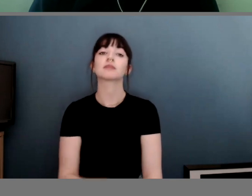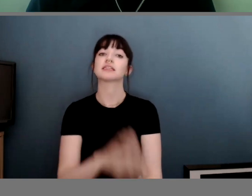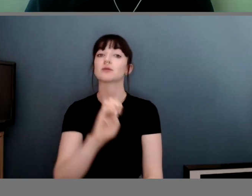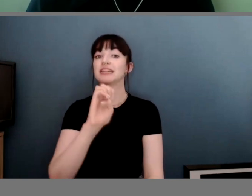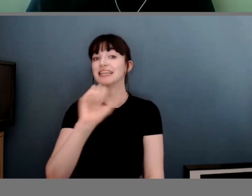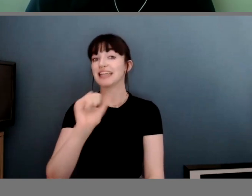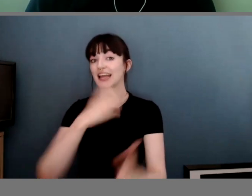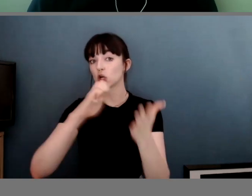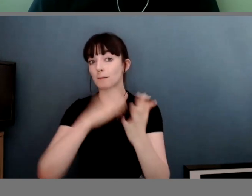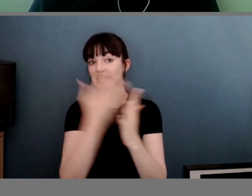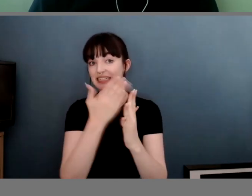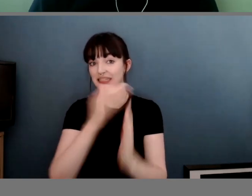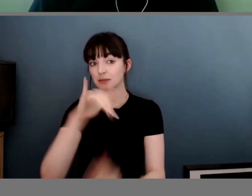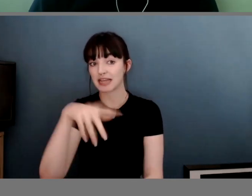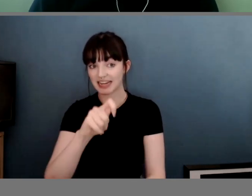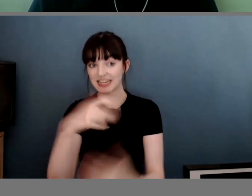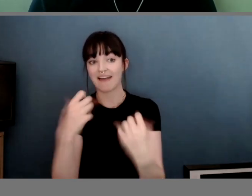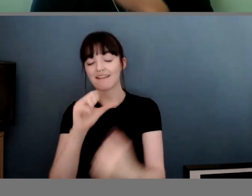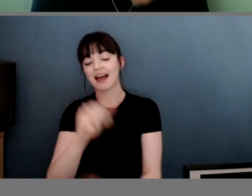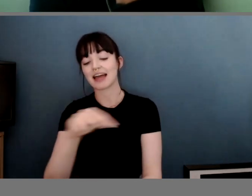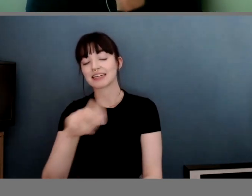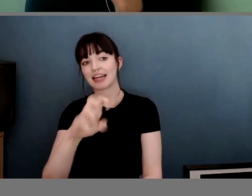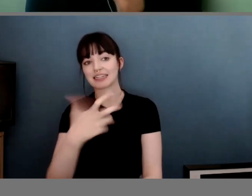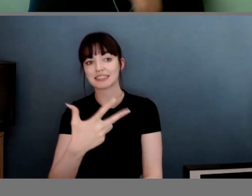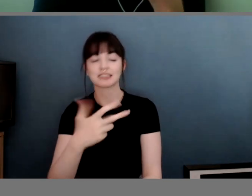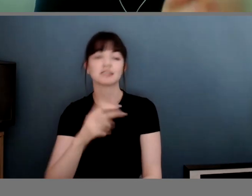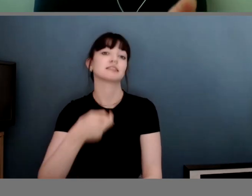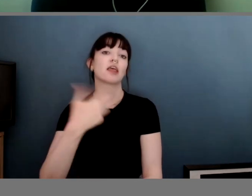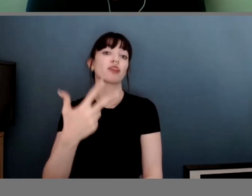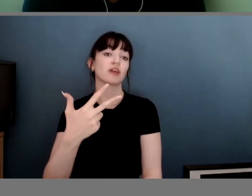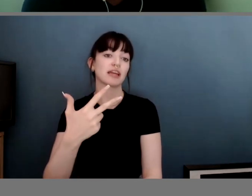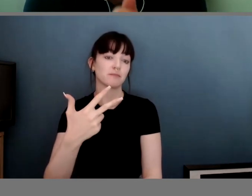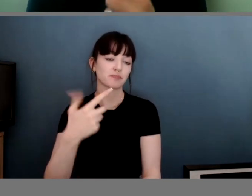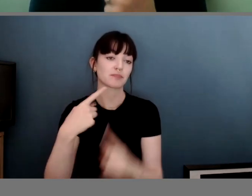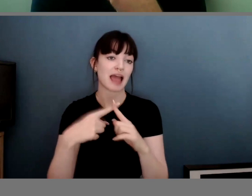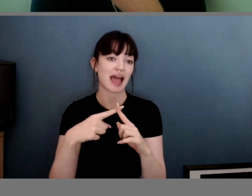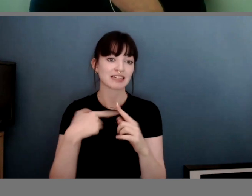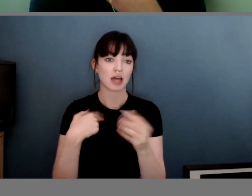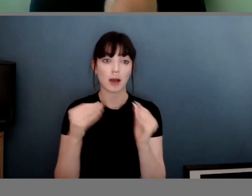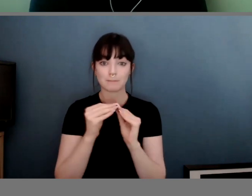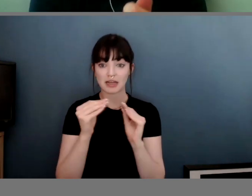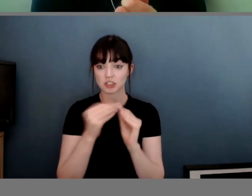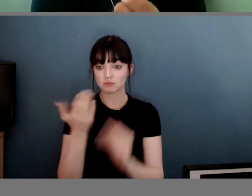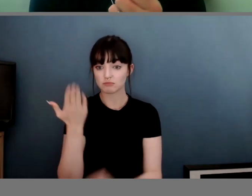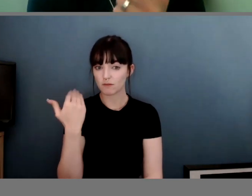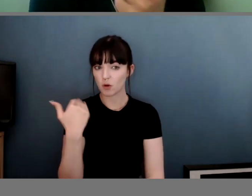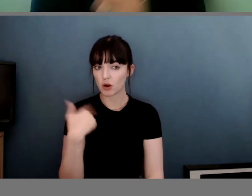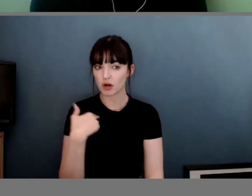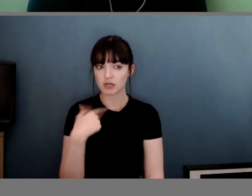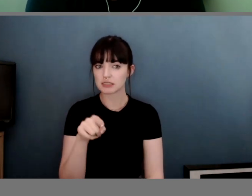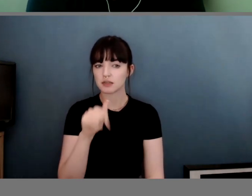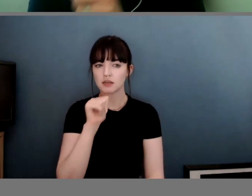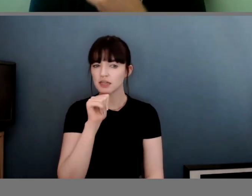annex three and while I mentioned earlier on it doesn't explicitly or specifically apply to the